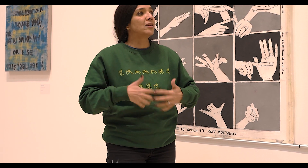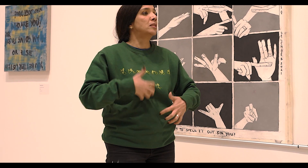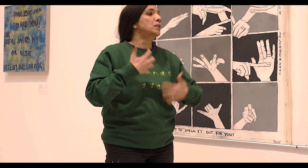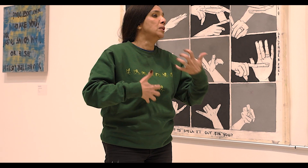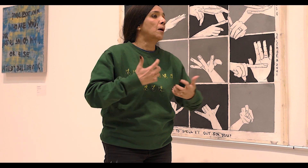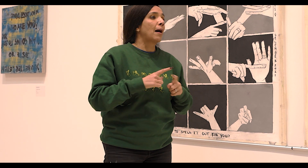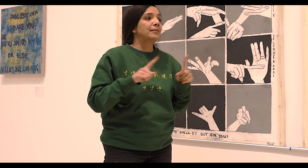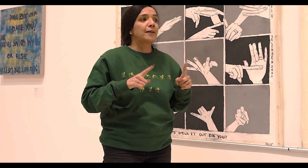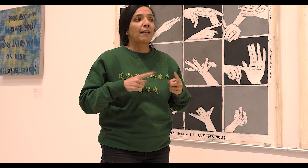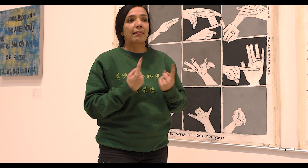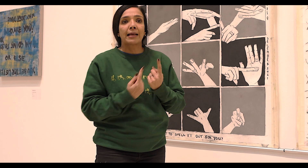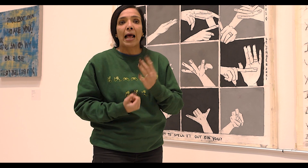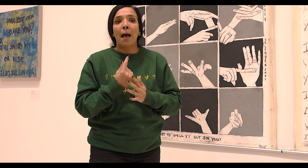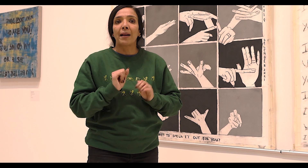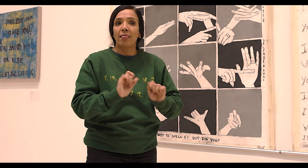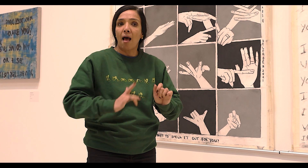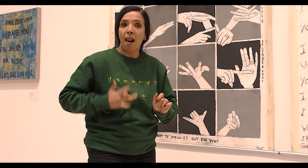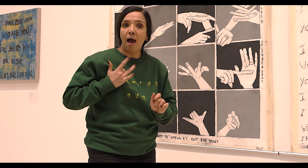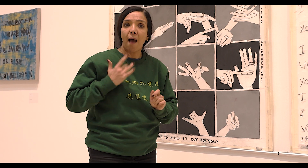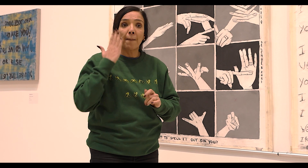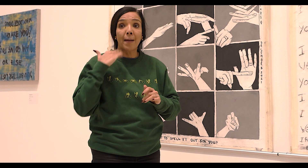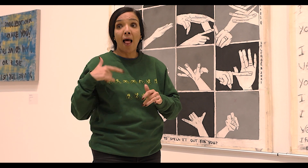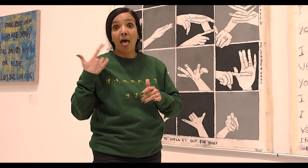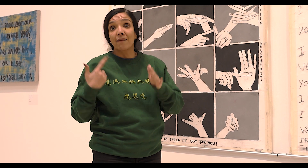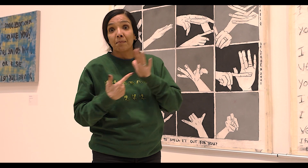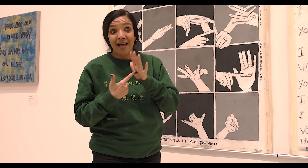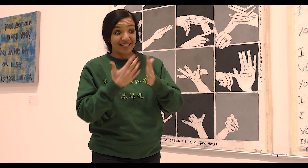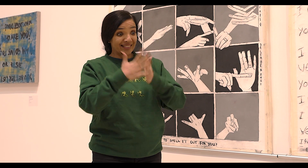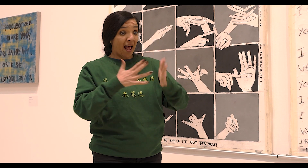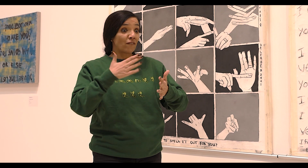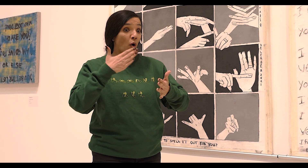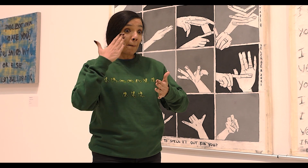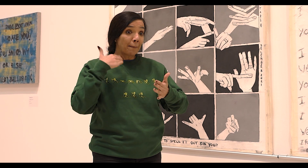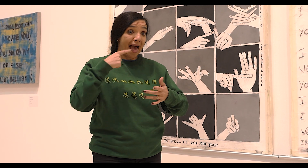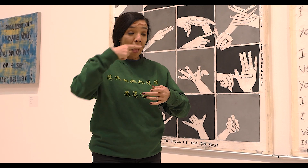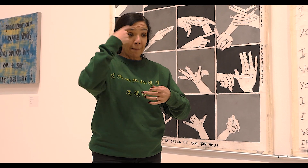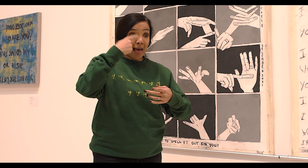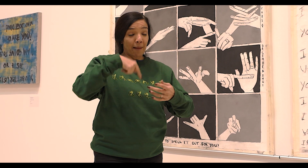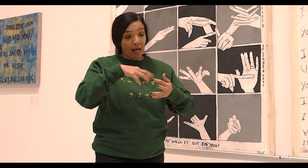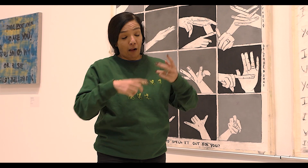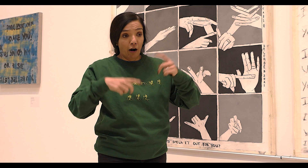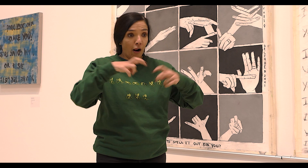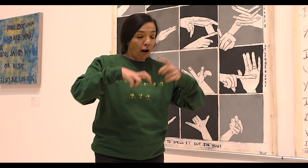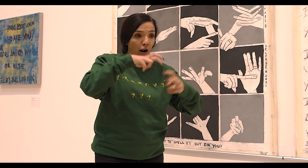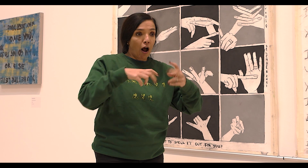the frustrations around having interpreters mistranslate them, the Black Lives Matter movement emerging